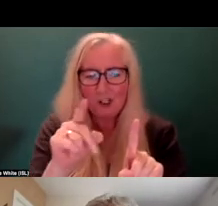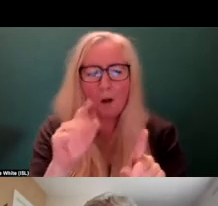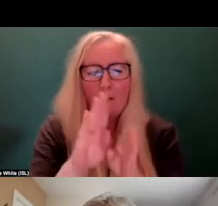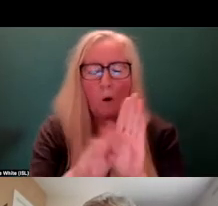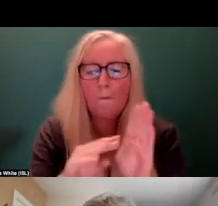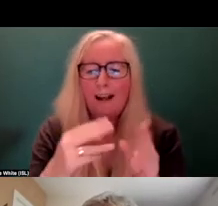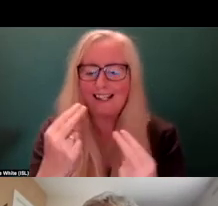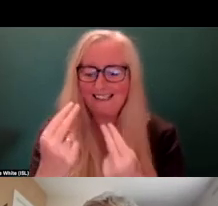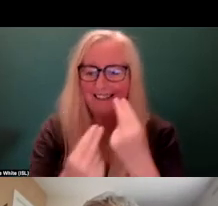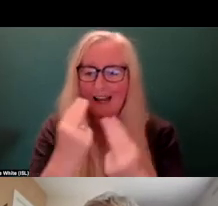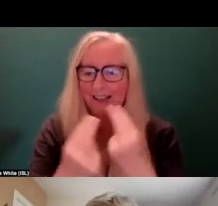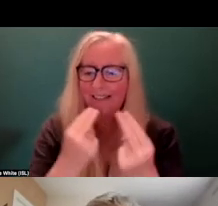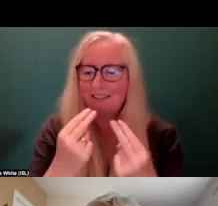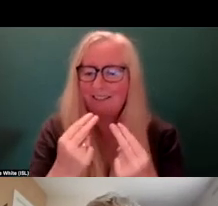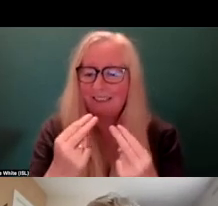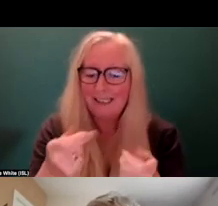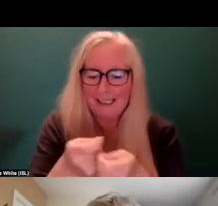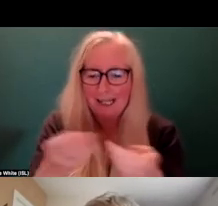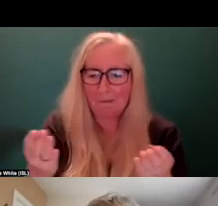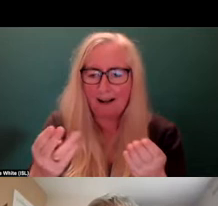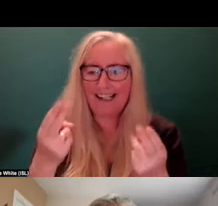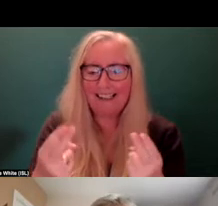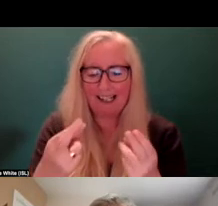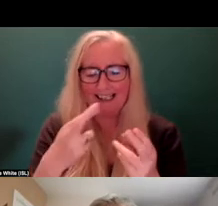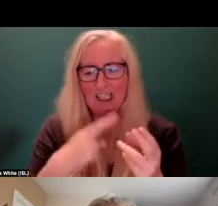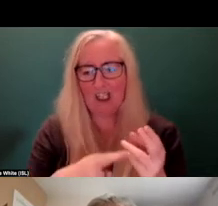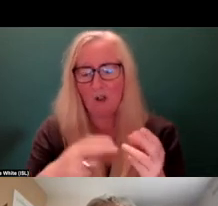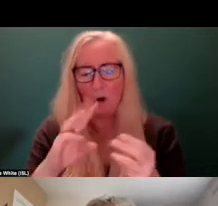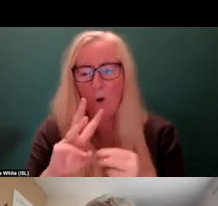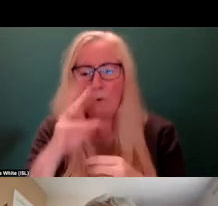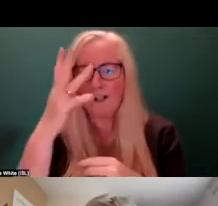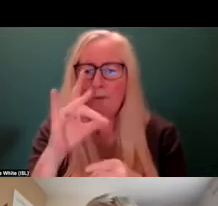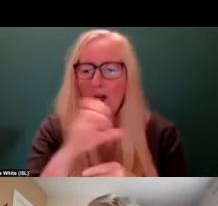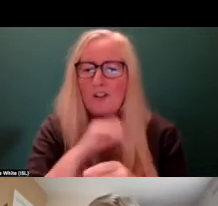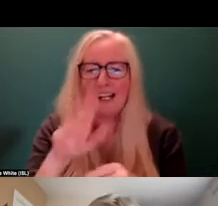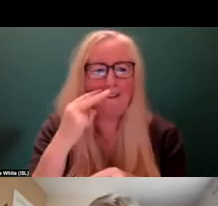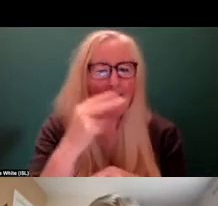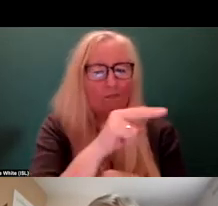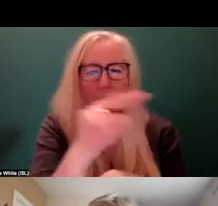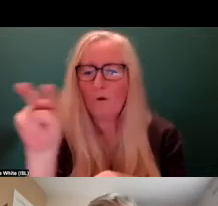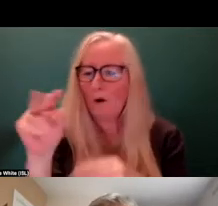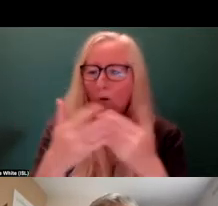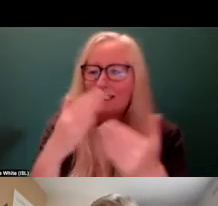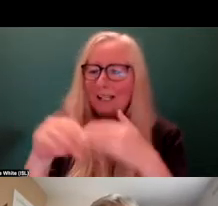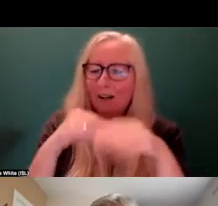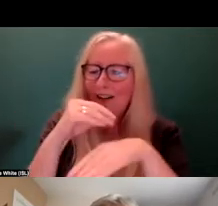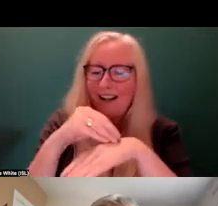maybe we've prioritised the dining experience or the dining table to be close to a window so that you've got that kind of view of what's happening outside and